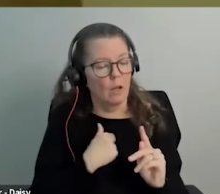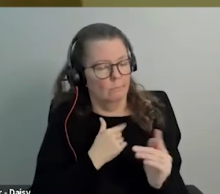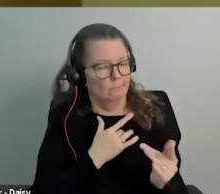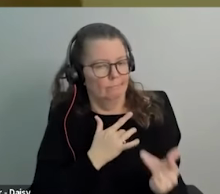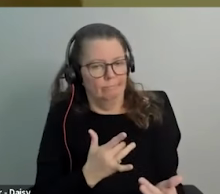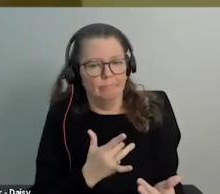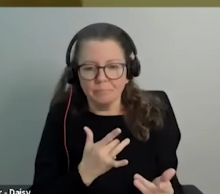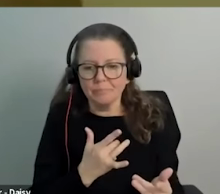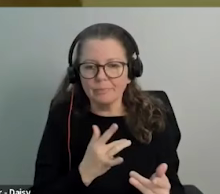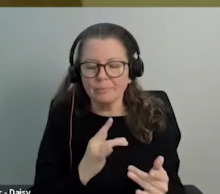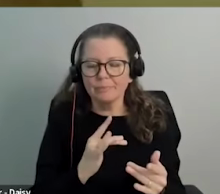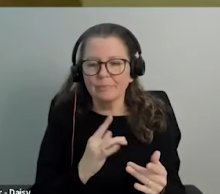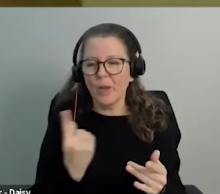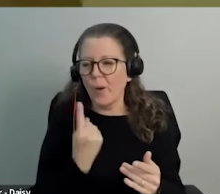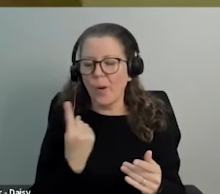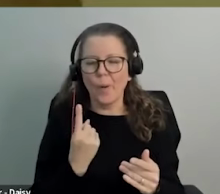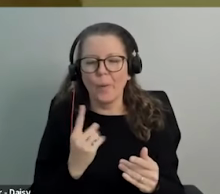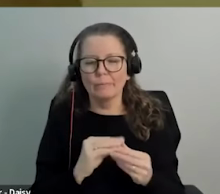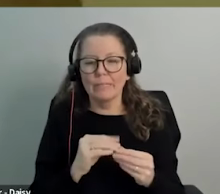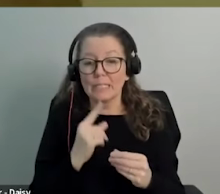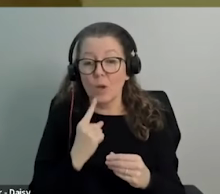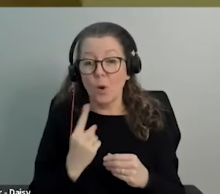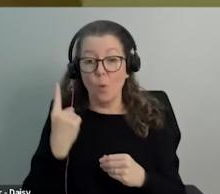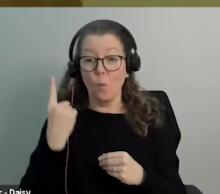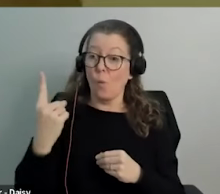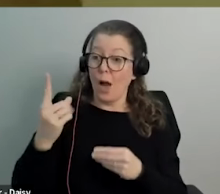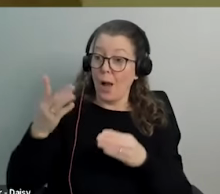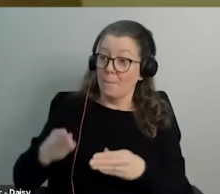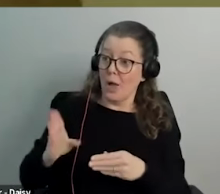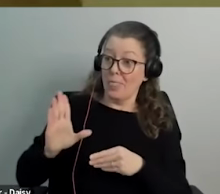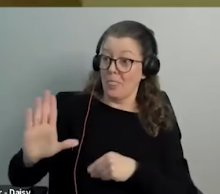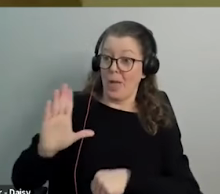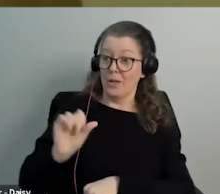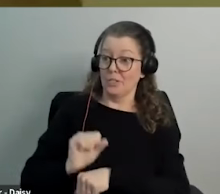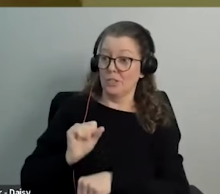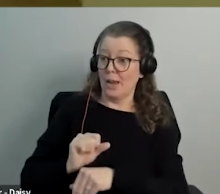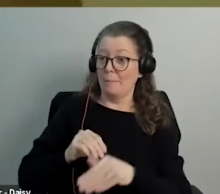it's not one person's job for accessibility, it's everybody's job.